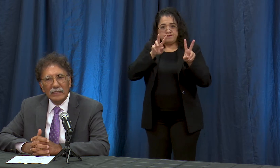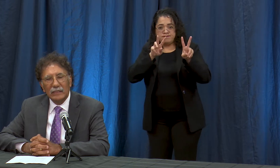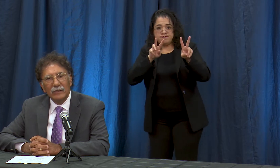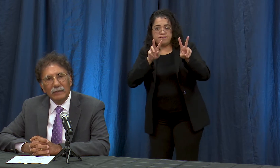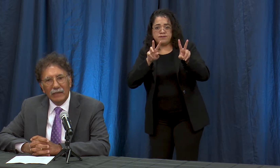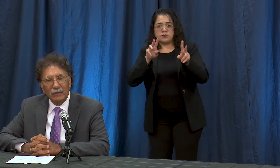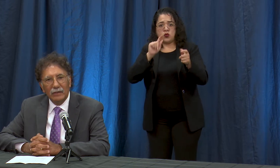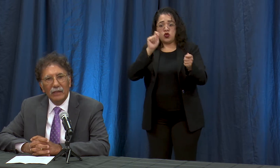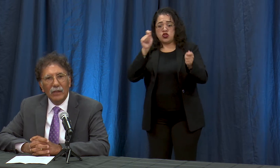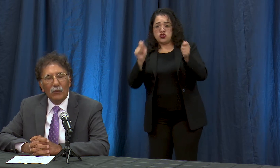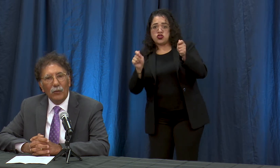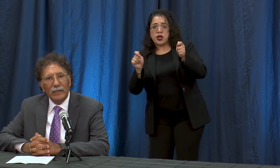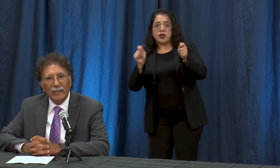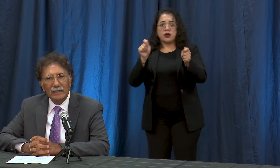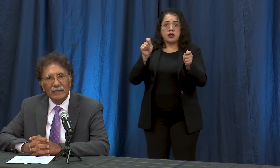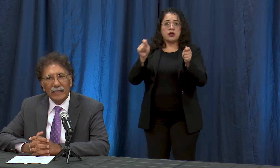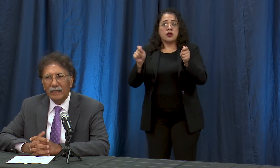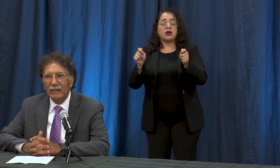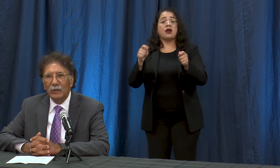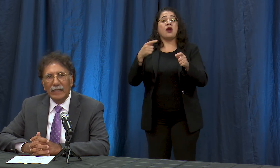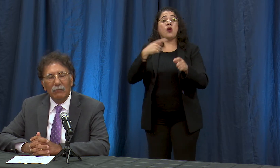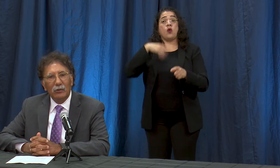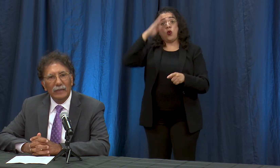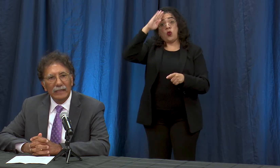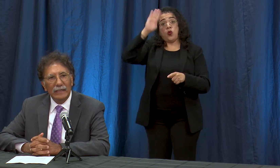going to be able to forecast exactly when that will be